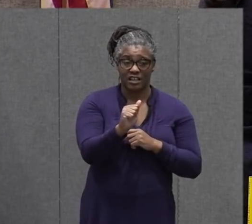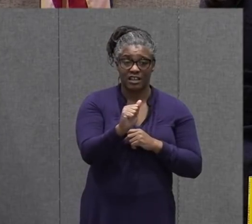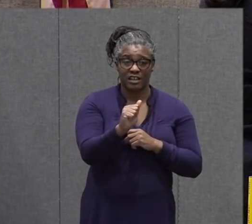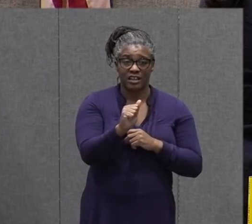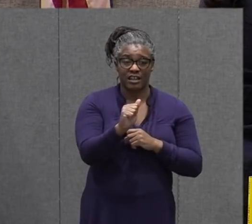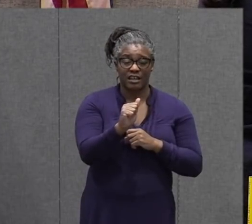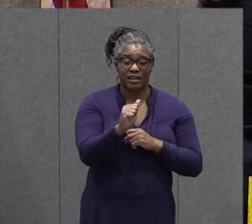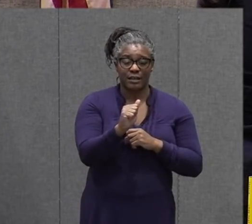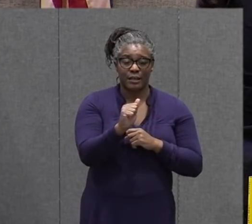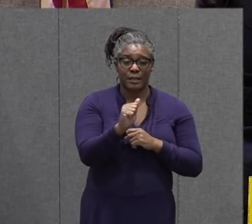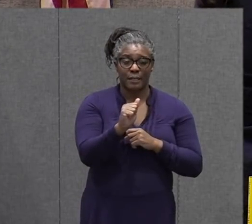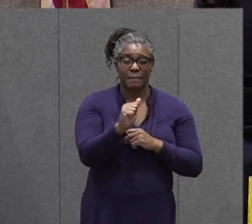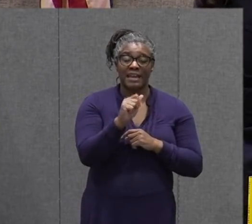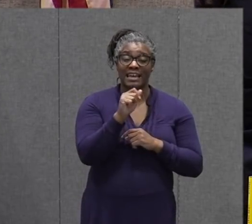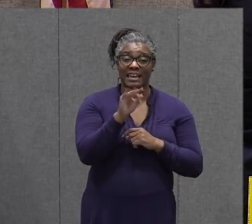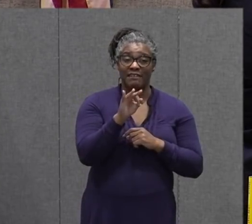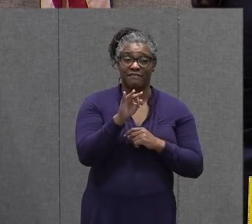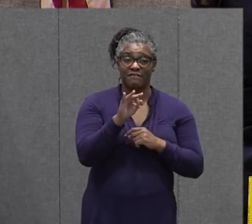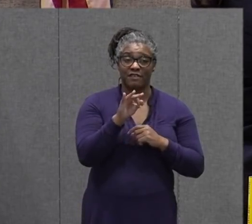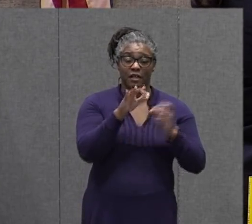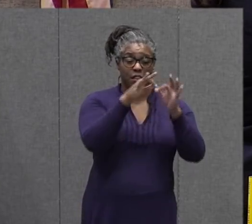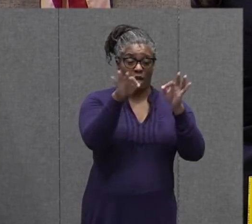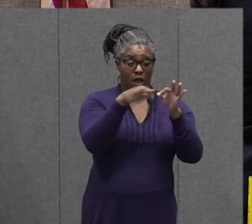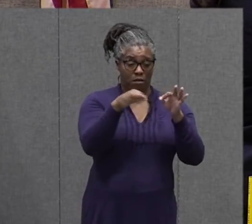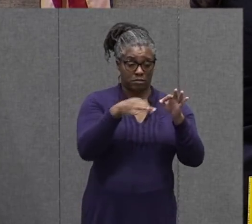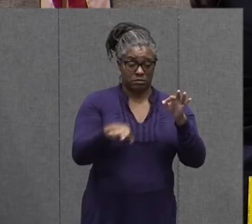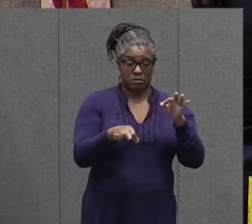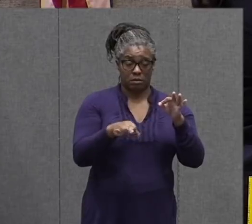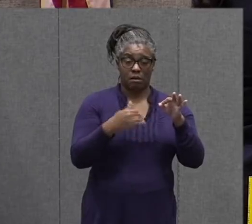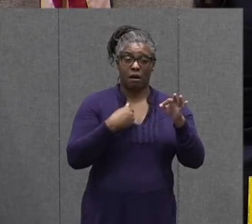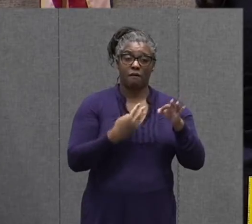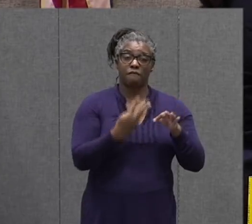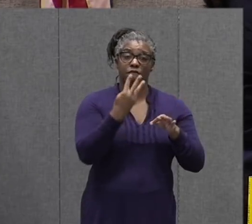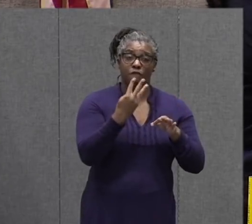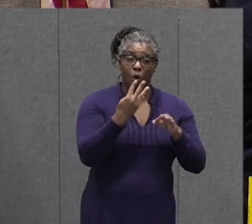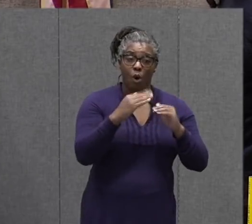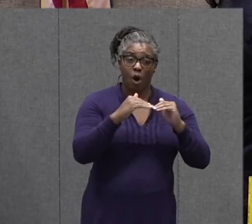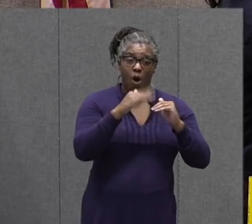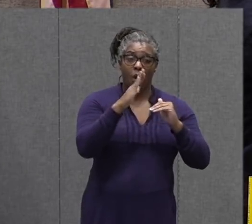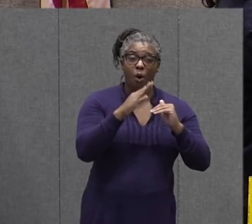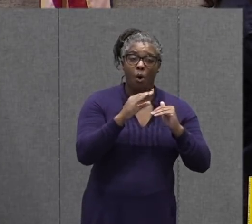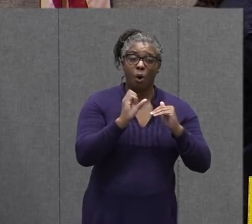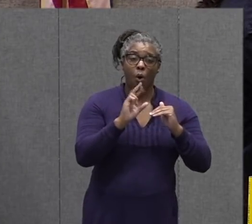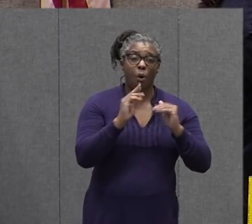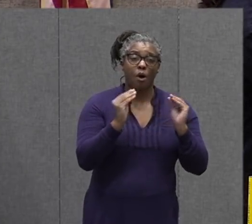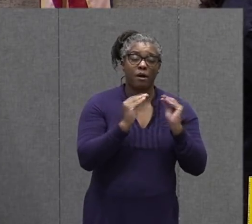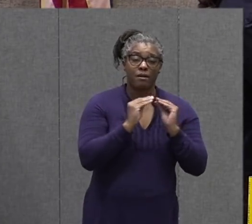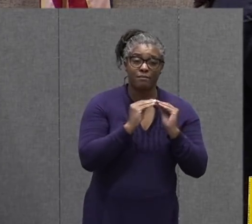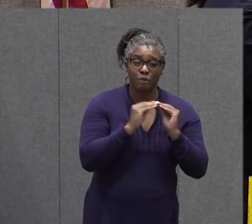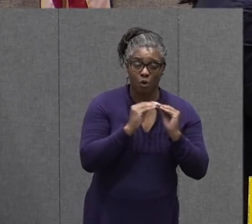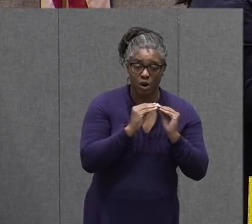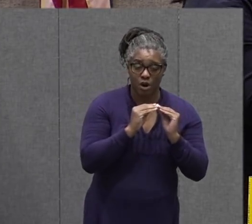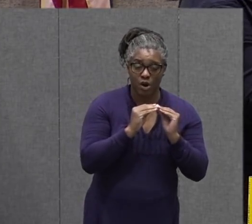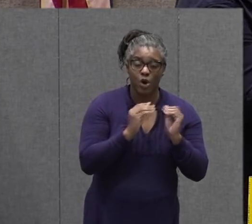having a fixed length, meter, or rhyming scheme, in poetry. So, it's the way it's written.